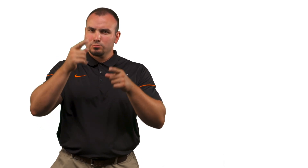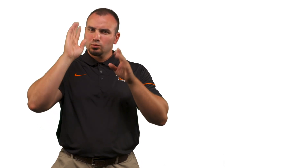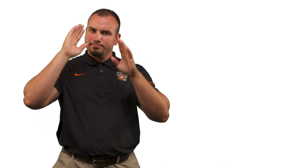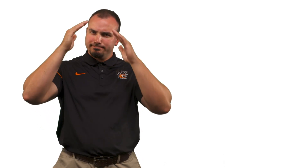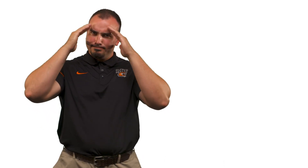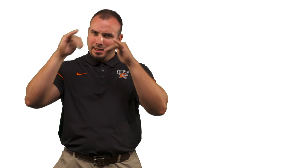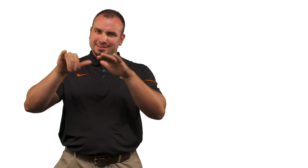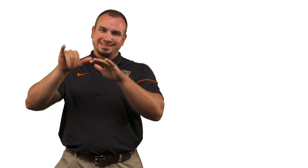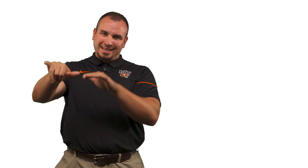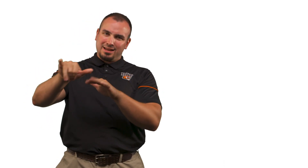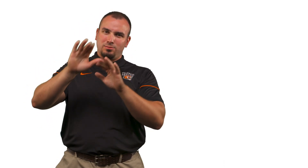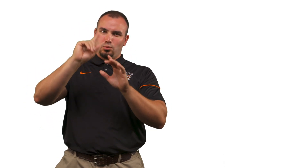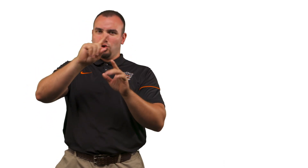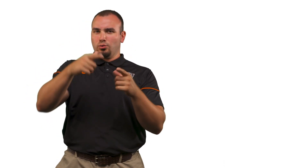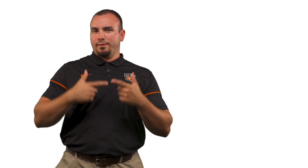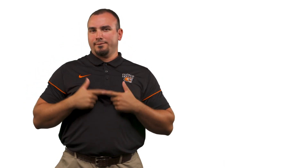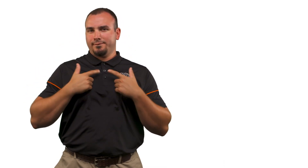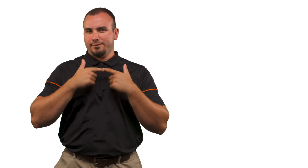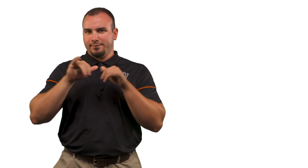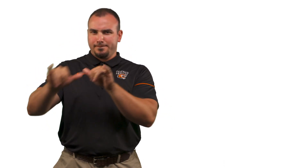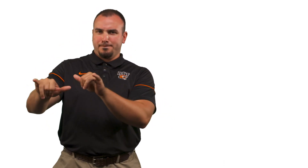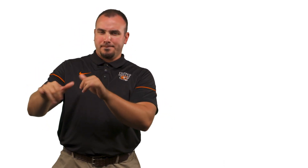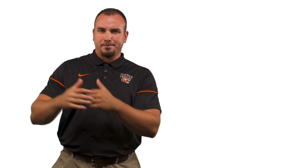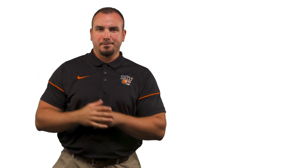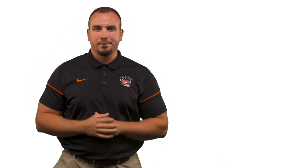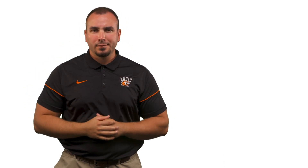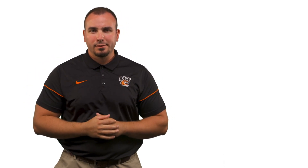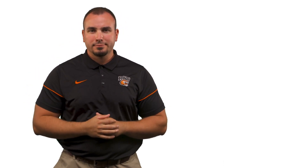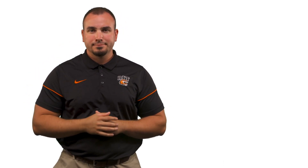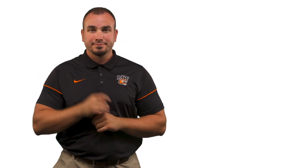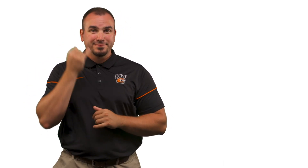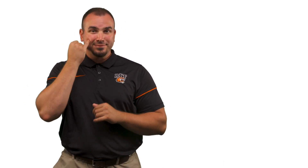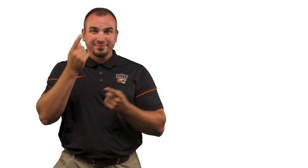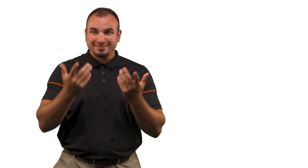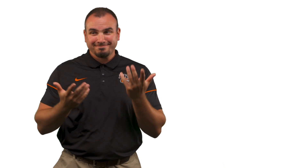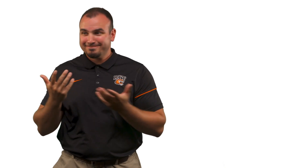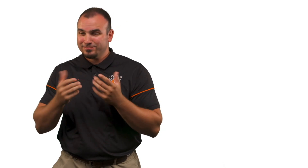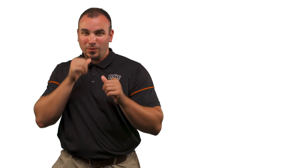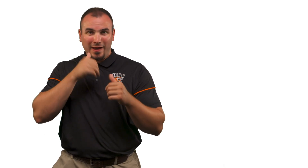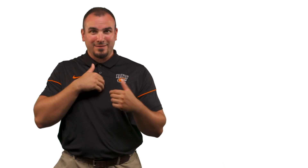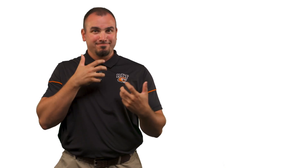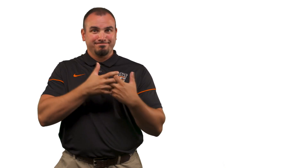If you live off-campus, you will be expected to quarantine or isolate in place.